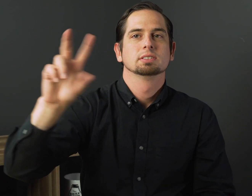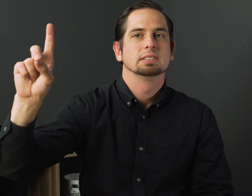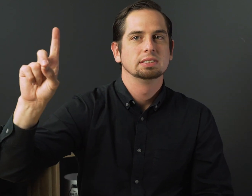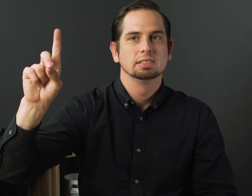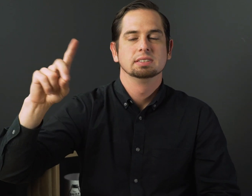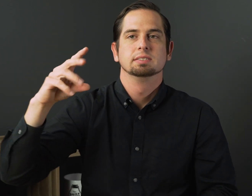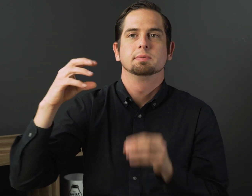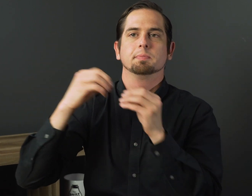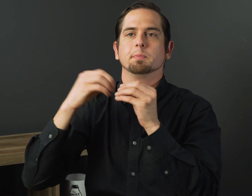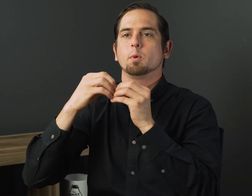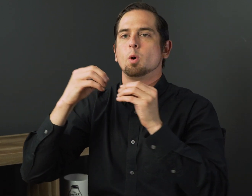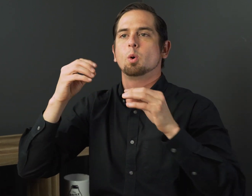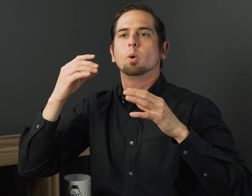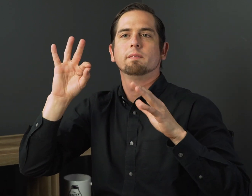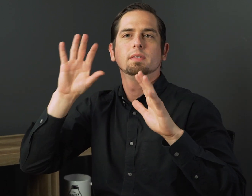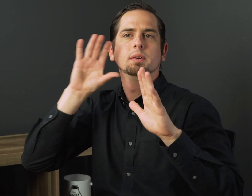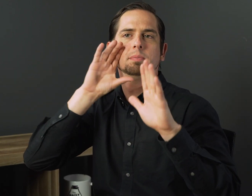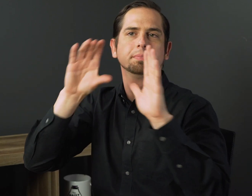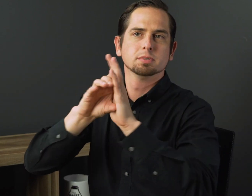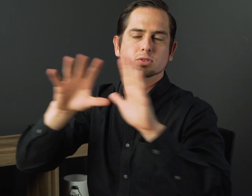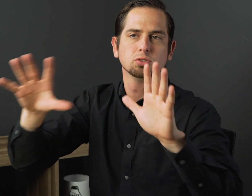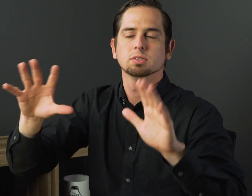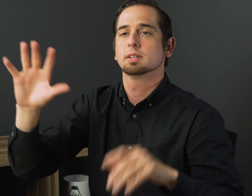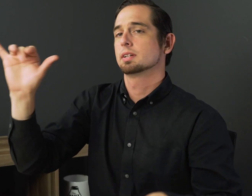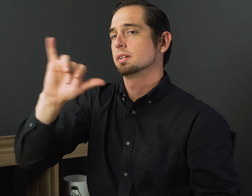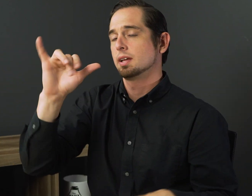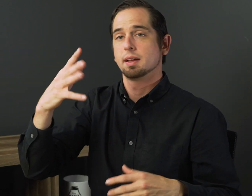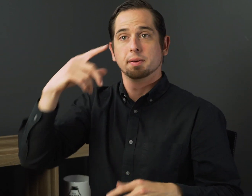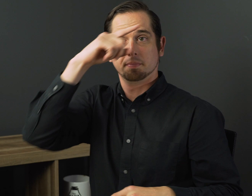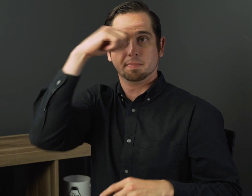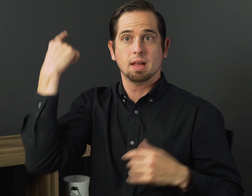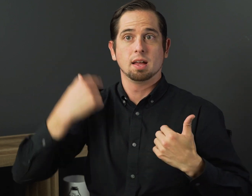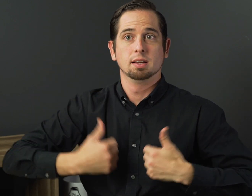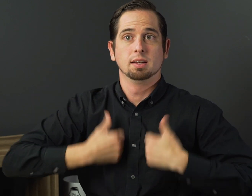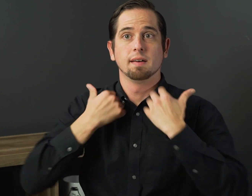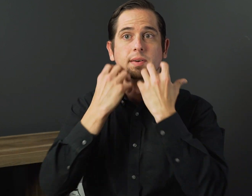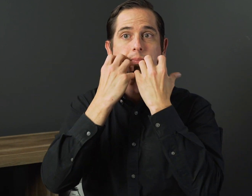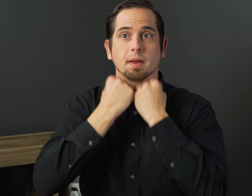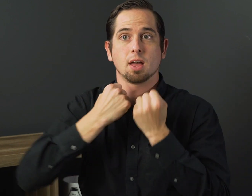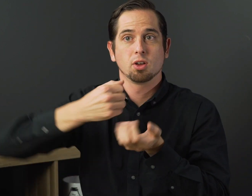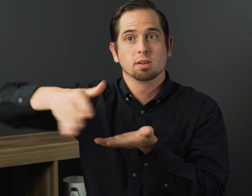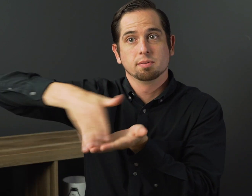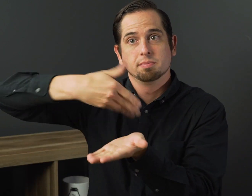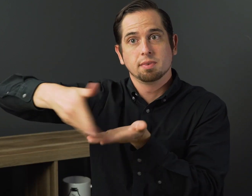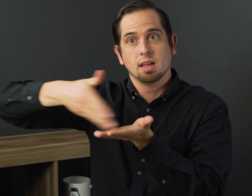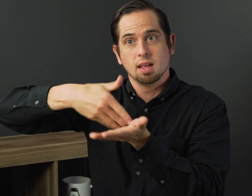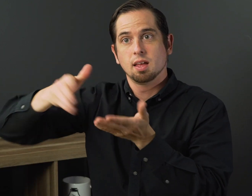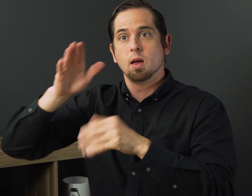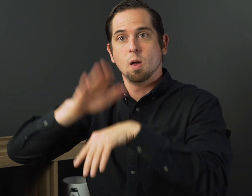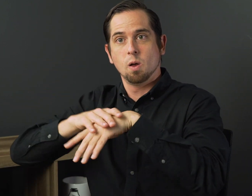and create more of a picture than the English allows for. For instance, news regarding Black Lives Matter street paintings.